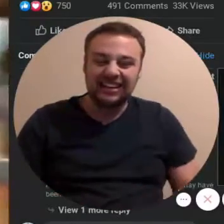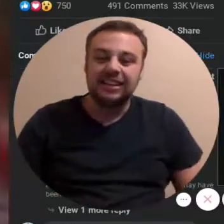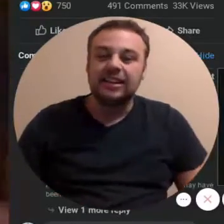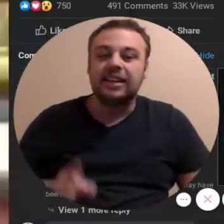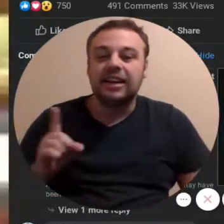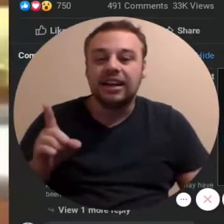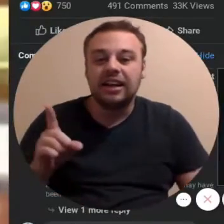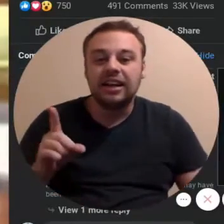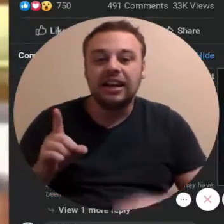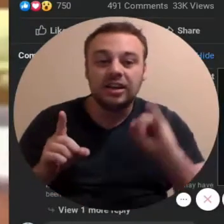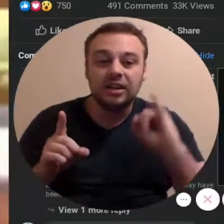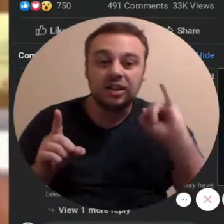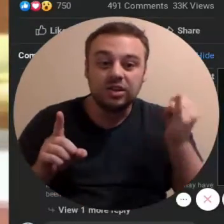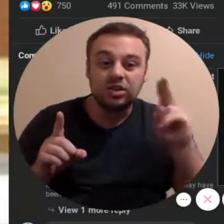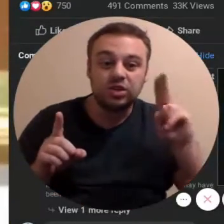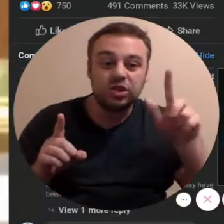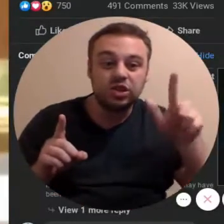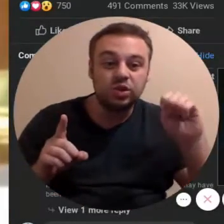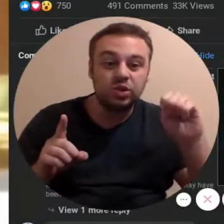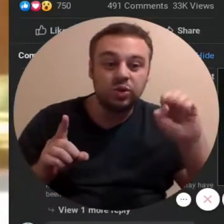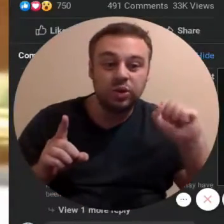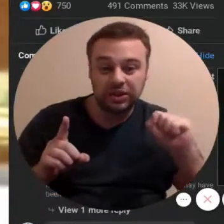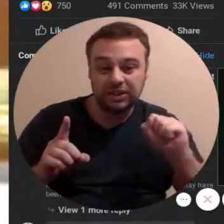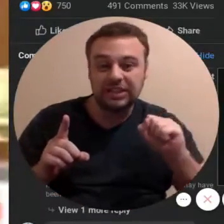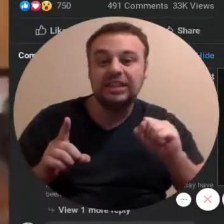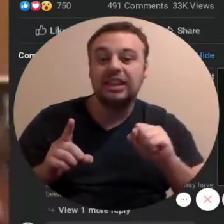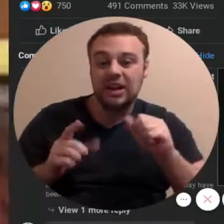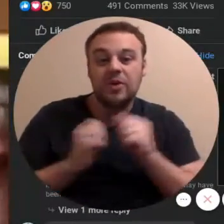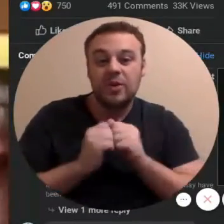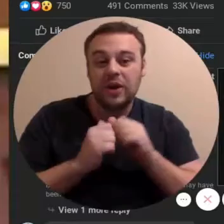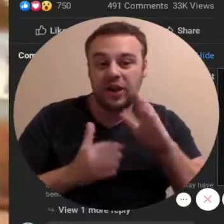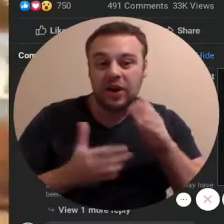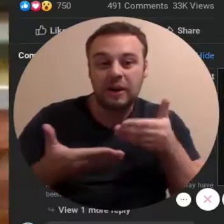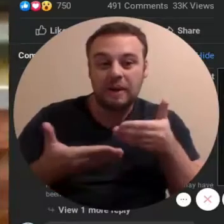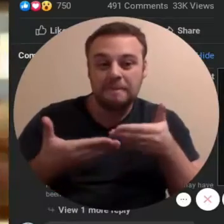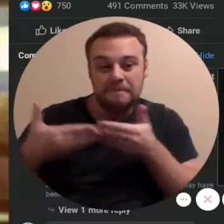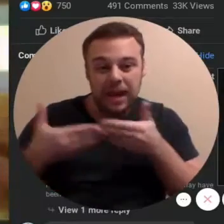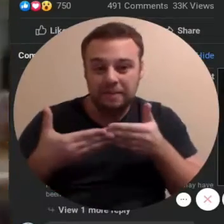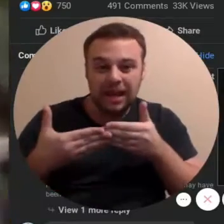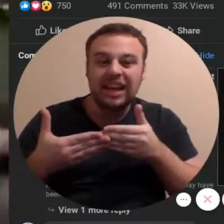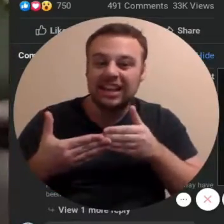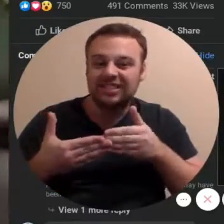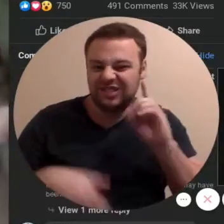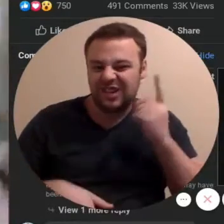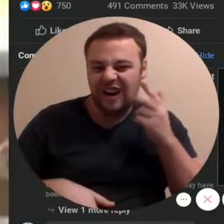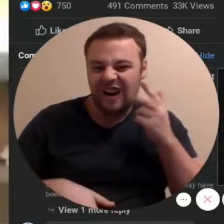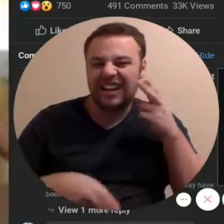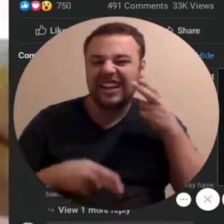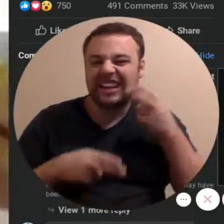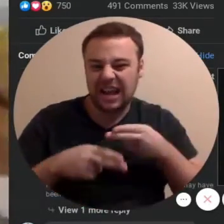Jules works with me up in marketing, that's her baby, Chewbacca. This is what we look like when we're not masked up. You guys know what I look like.